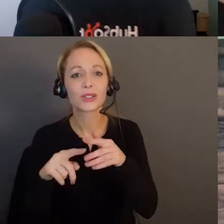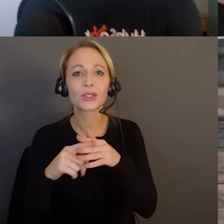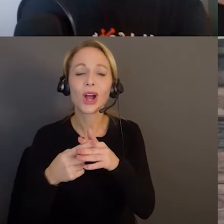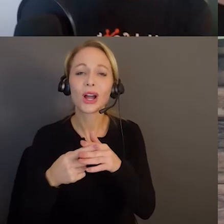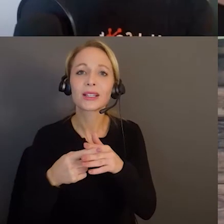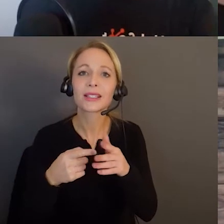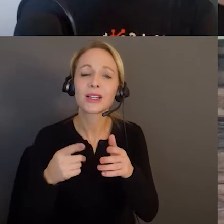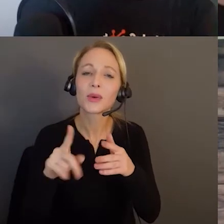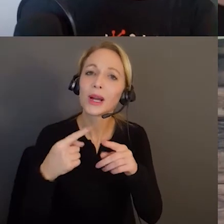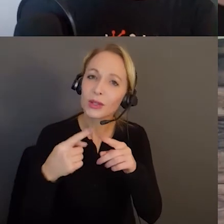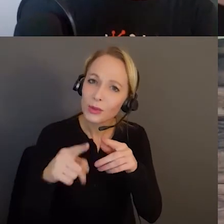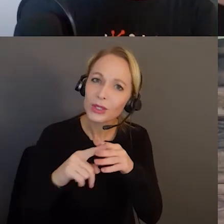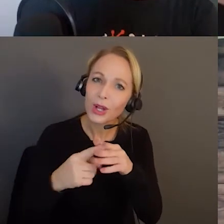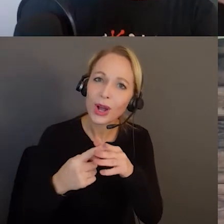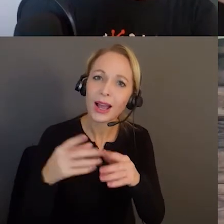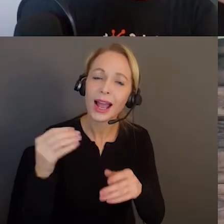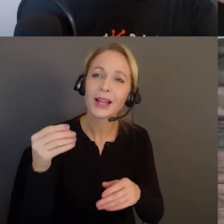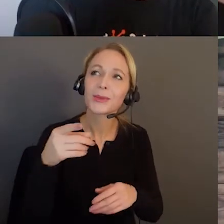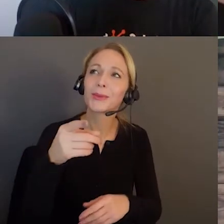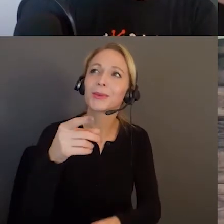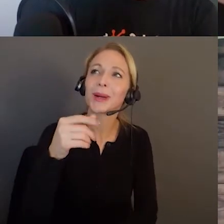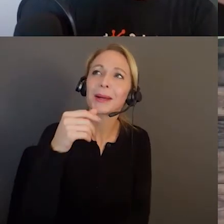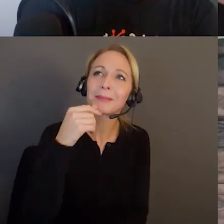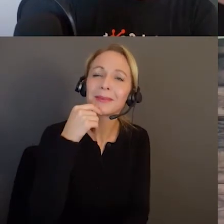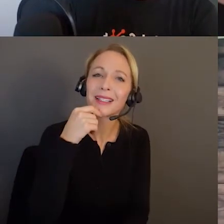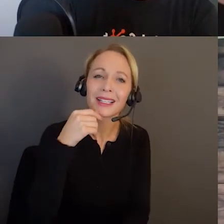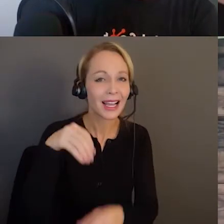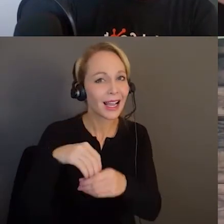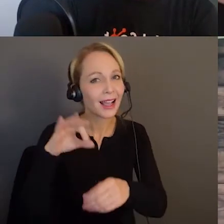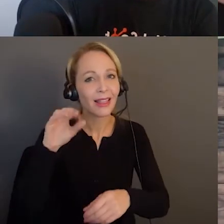YOU START AND IN THE FLOW, THERE ARE NO CHALLENGES.